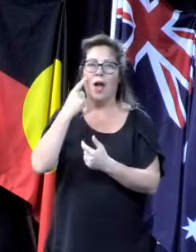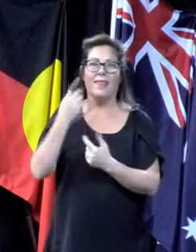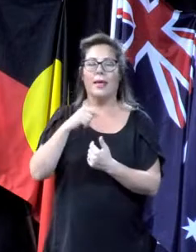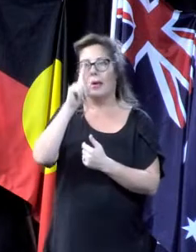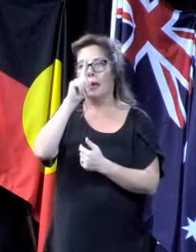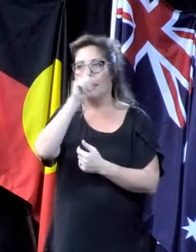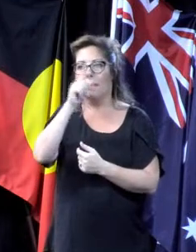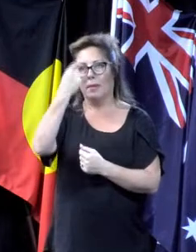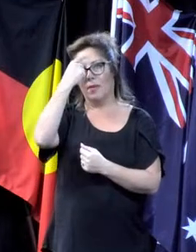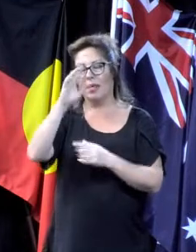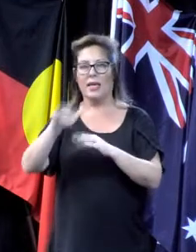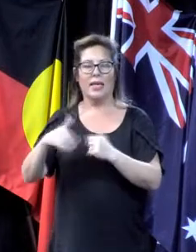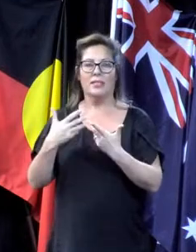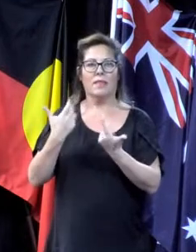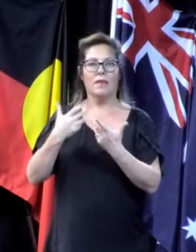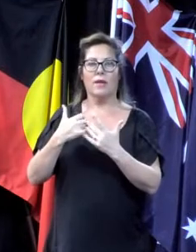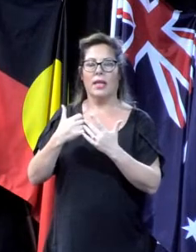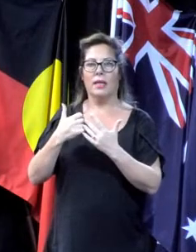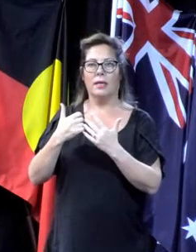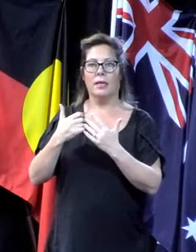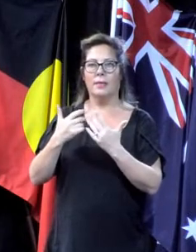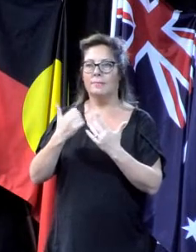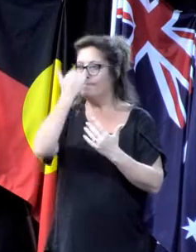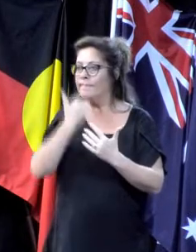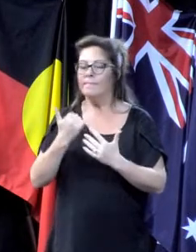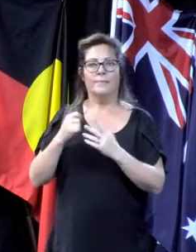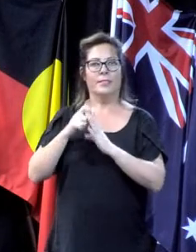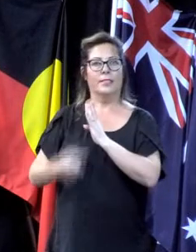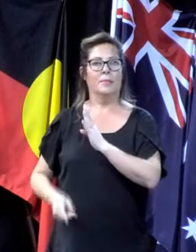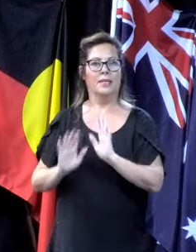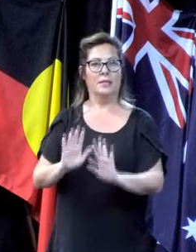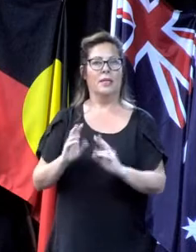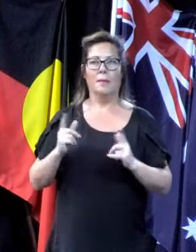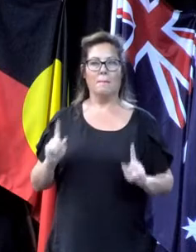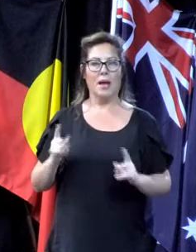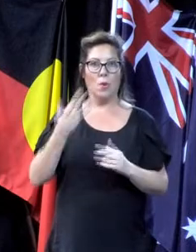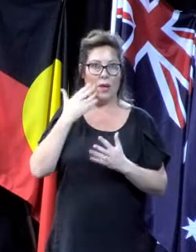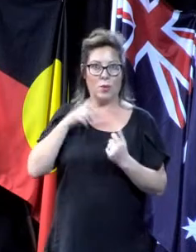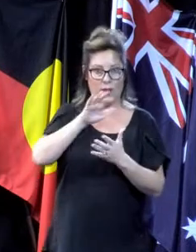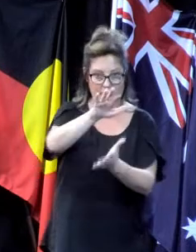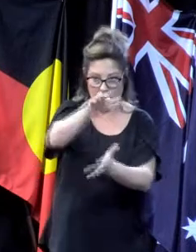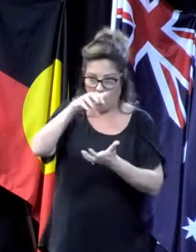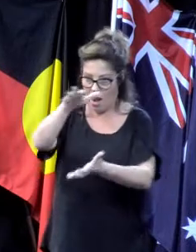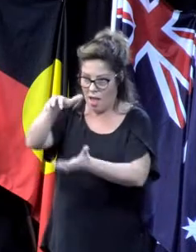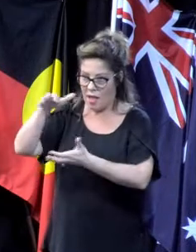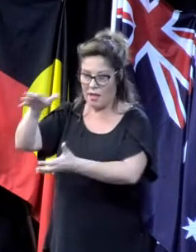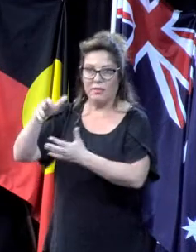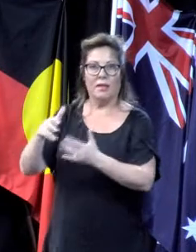that we see in our system. But with the implementation of the nationally consistent collection of data, I think it's started to broaden people's understanding